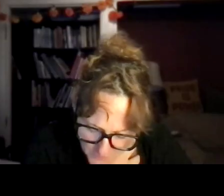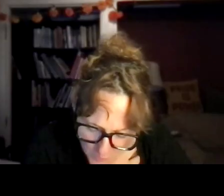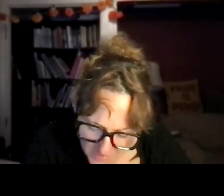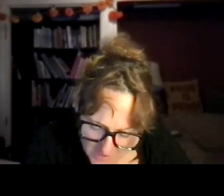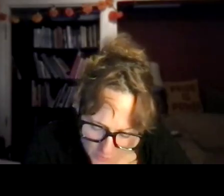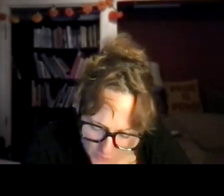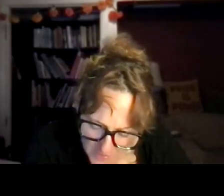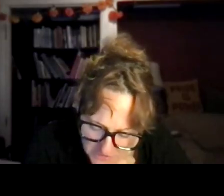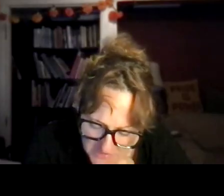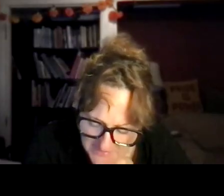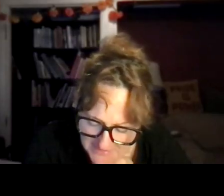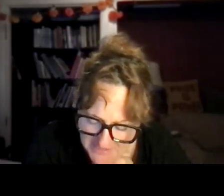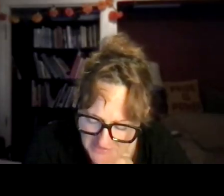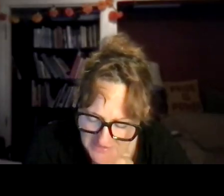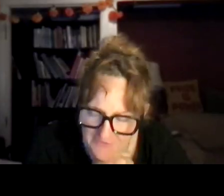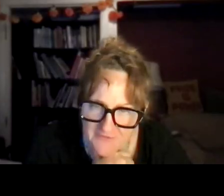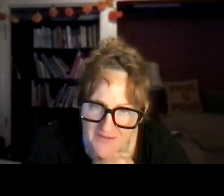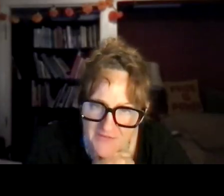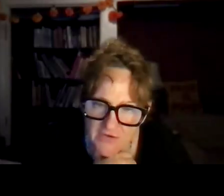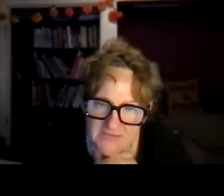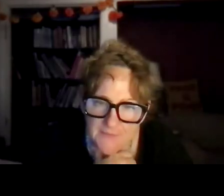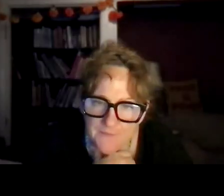Meriah: Where. Where would you like to see yourself in 5 years?